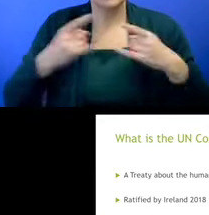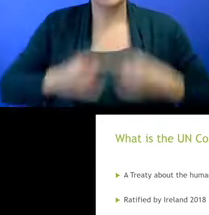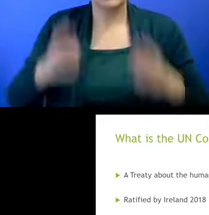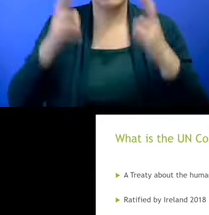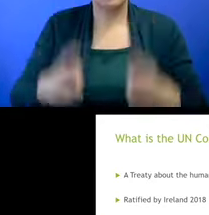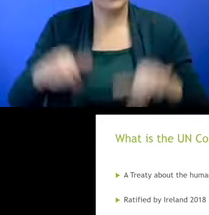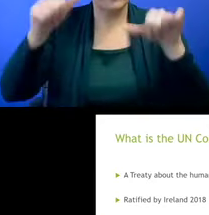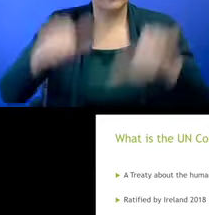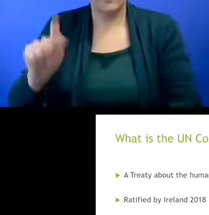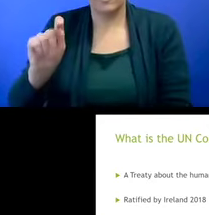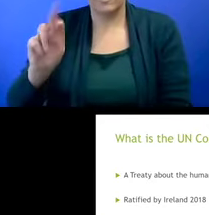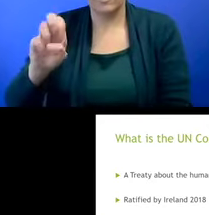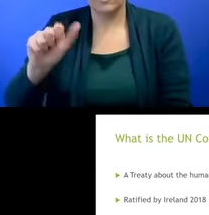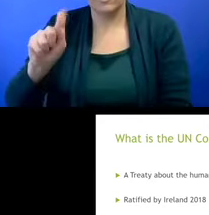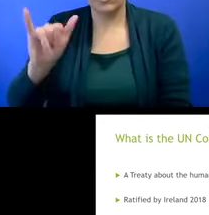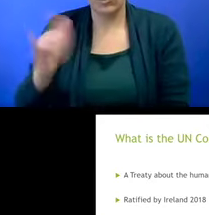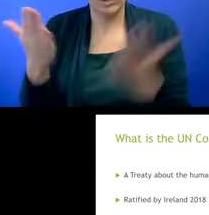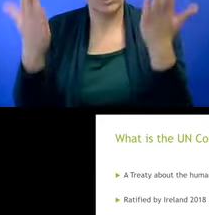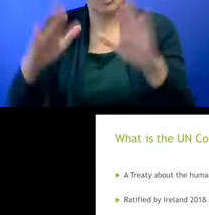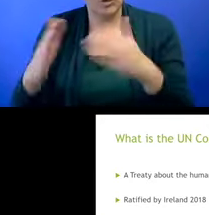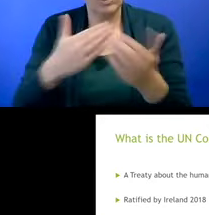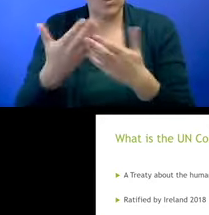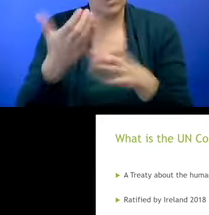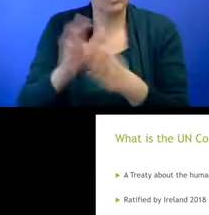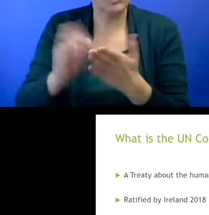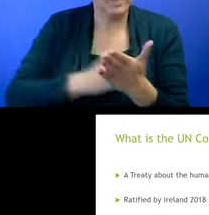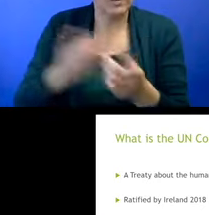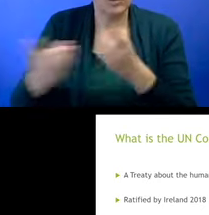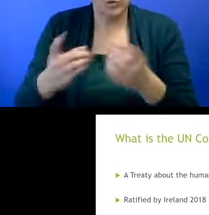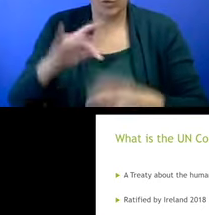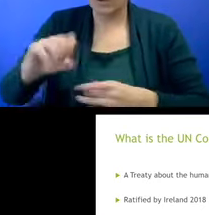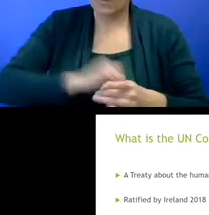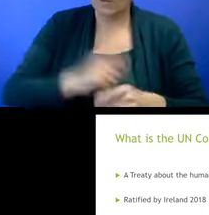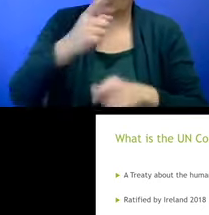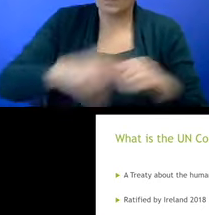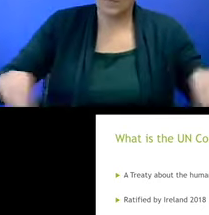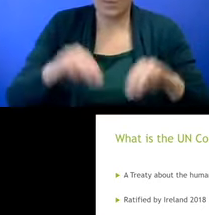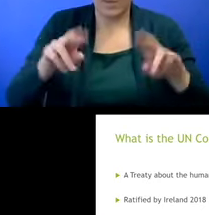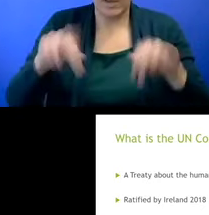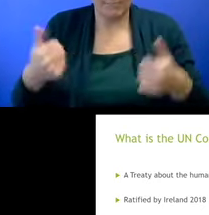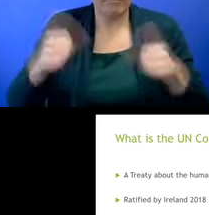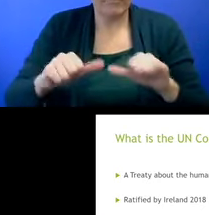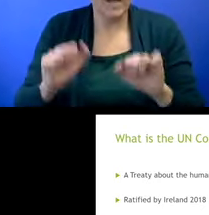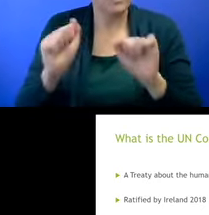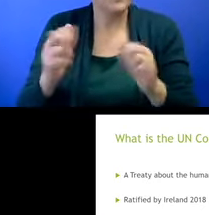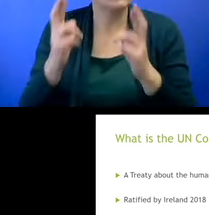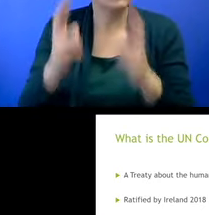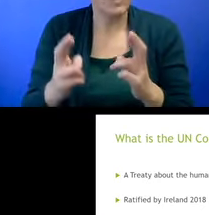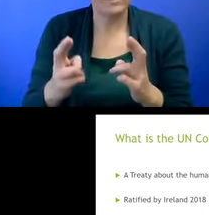setting out what countries must do to make sure that disabled people can exercise their rights like everybody else.